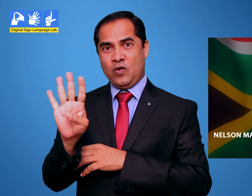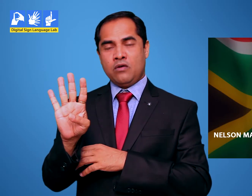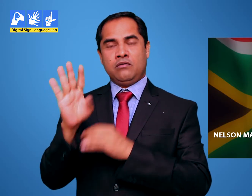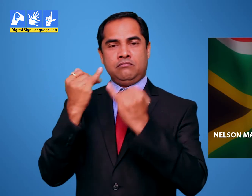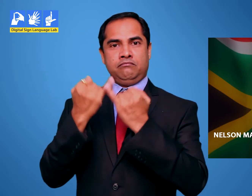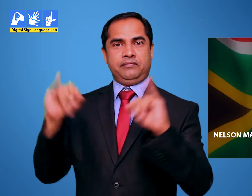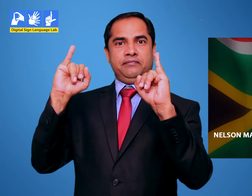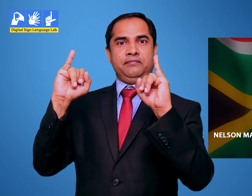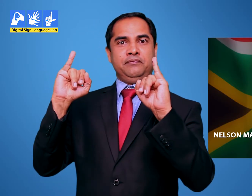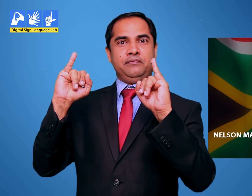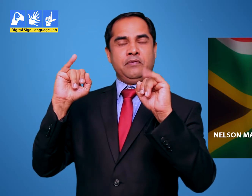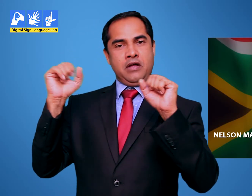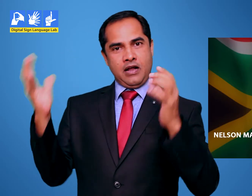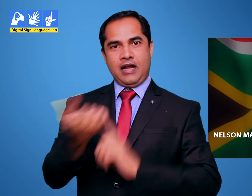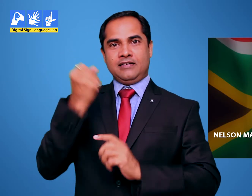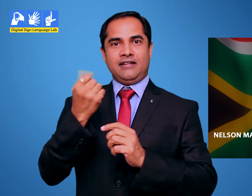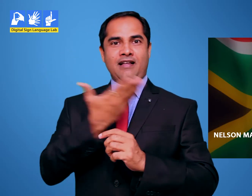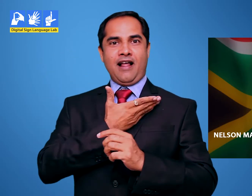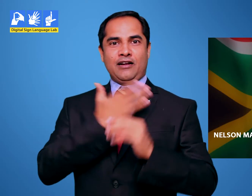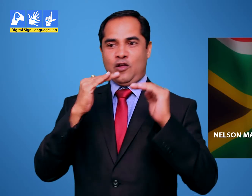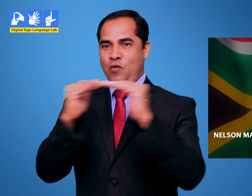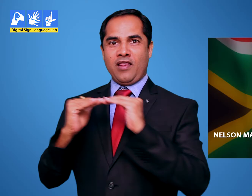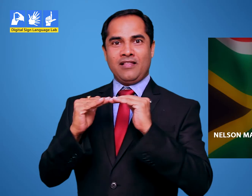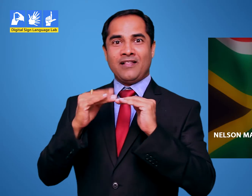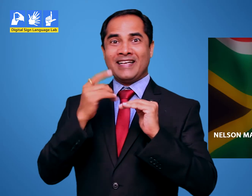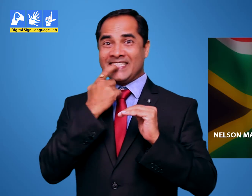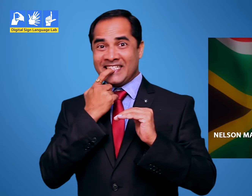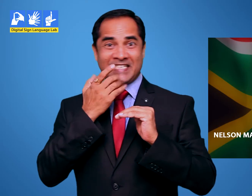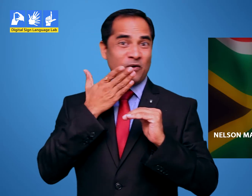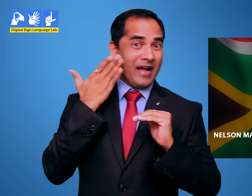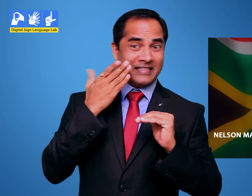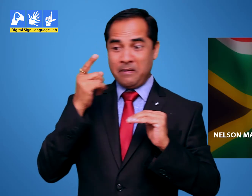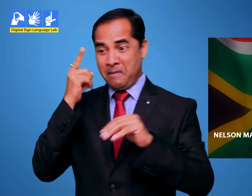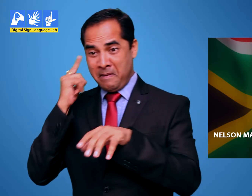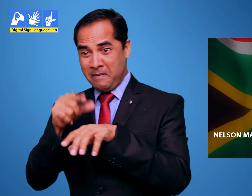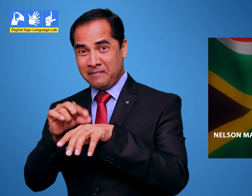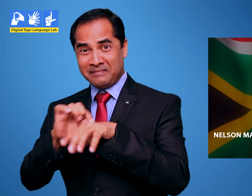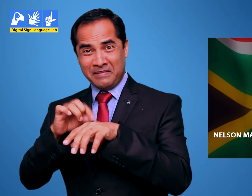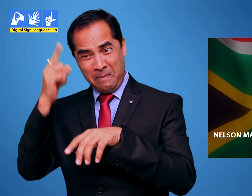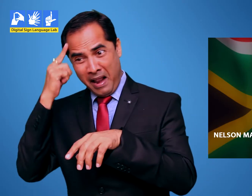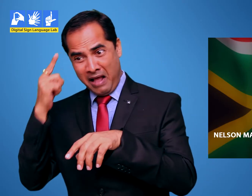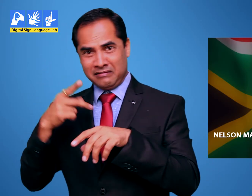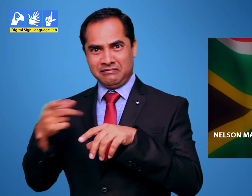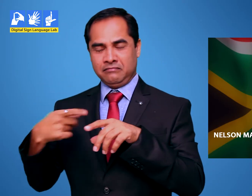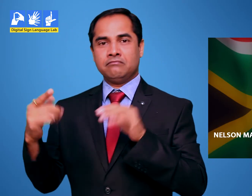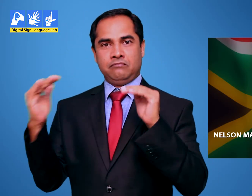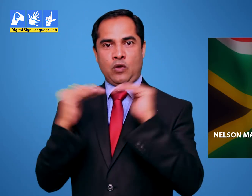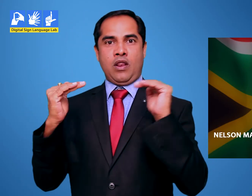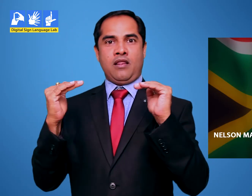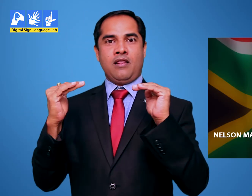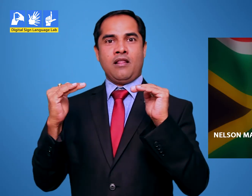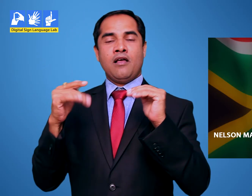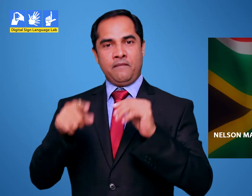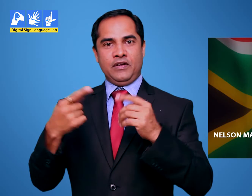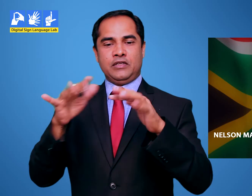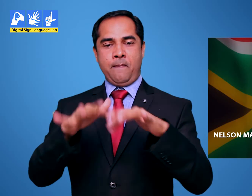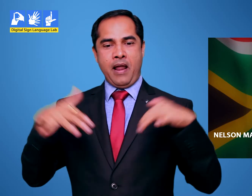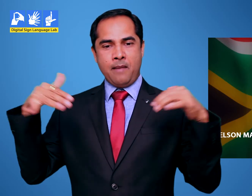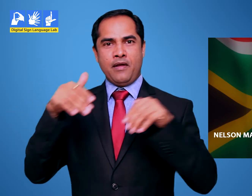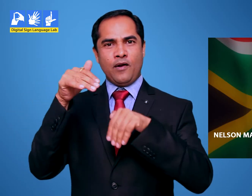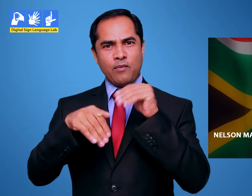1994 there were democratic elections and Mandela was able to form a